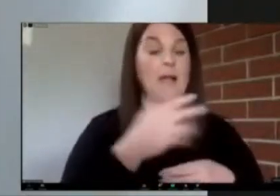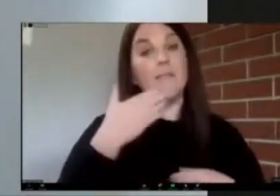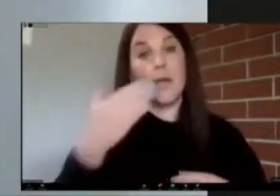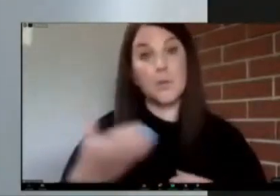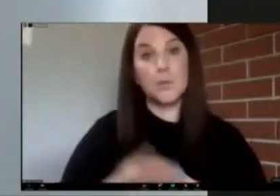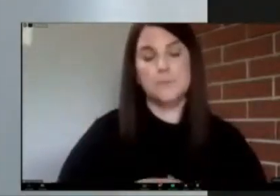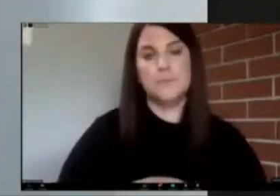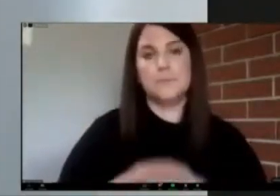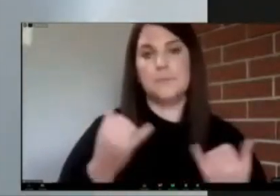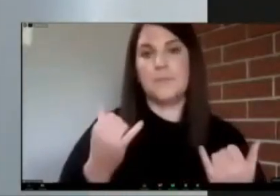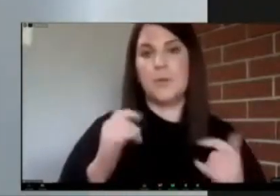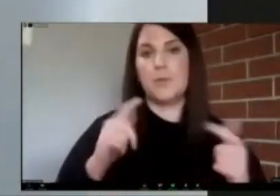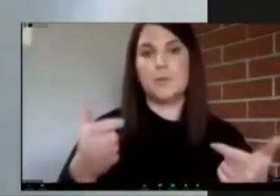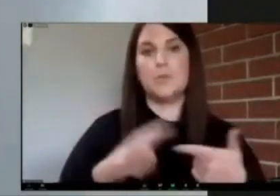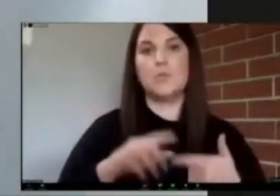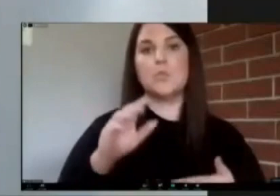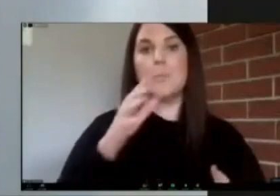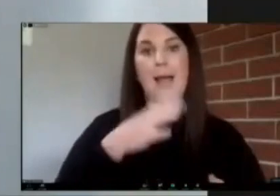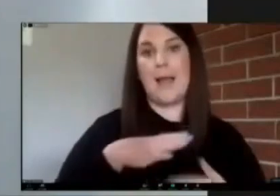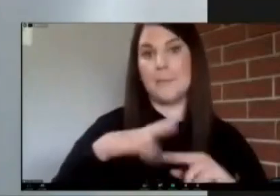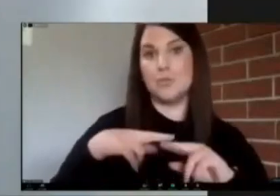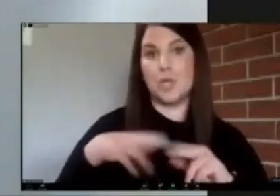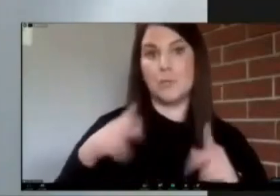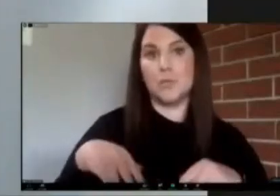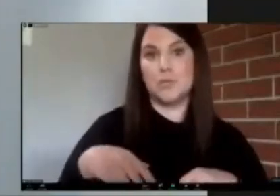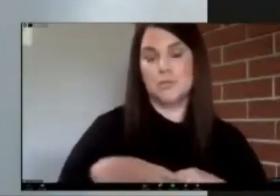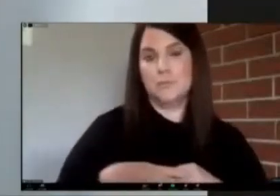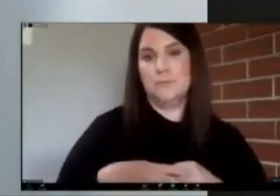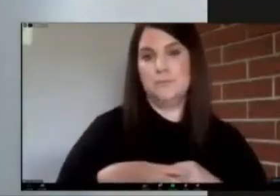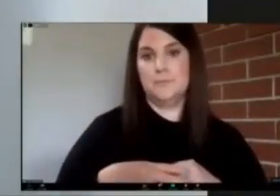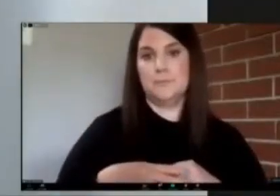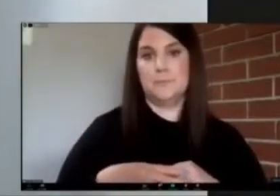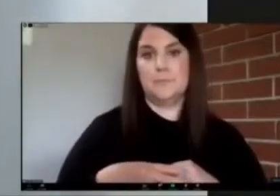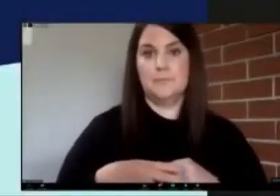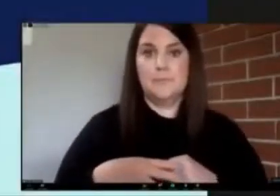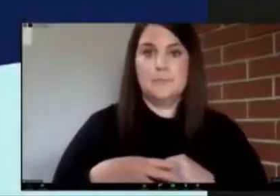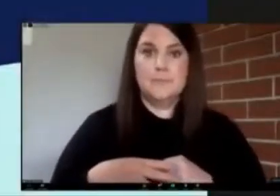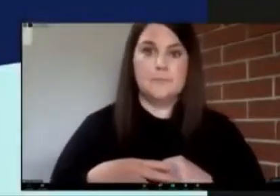Now, I turn to Madam Chair. You have a quorum for the meeting. Marcella Nunez-Smith: Thank you so much, Dr. Wendt.